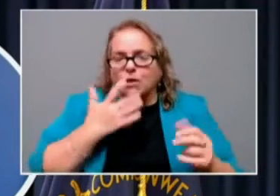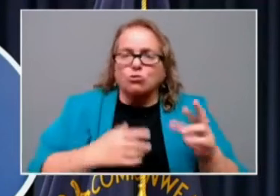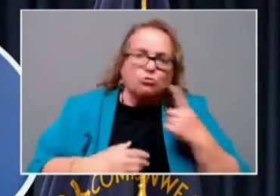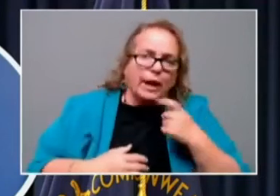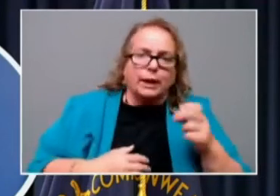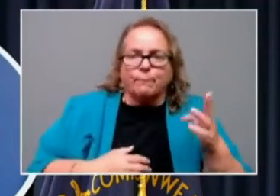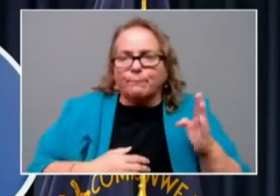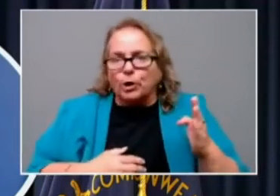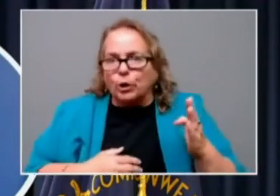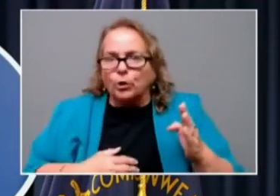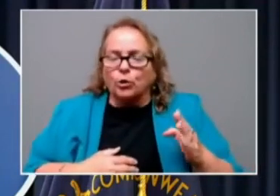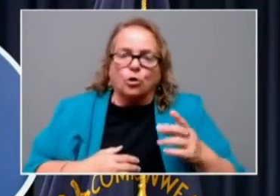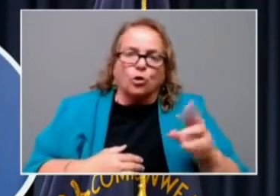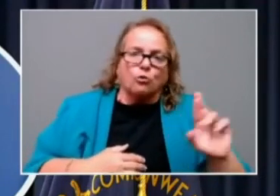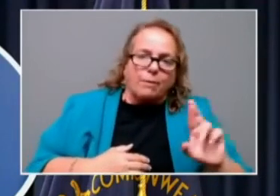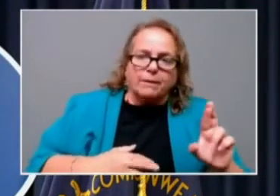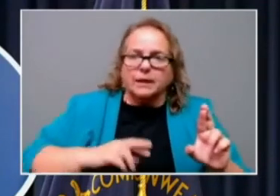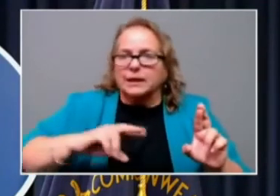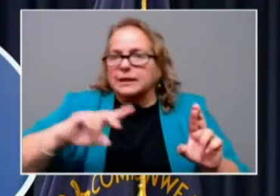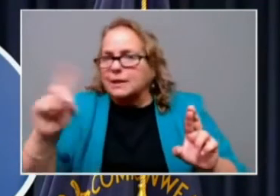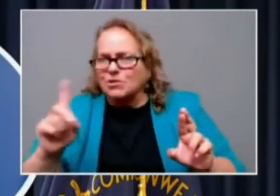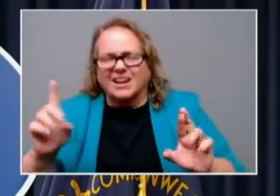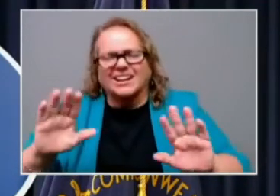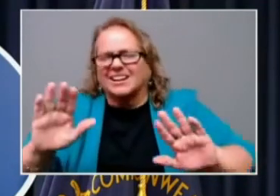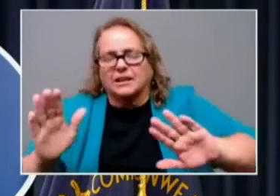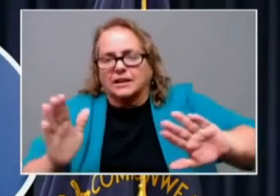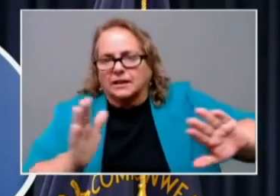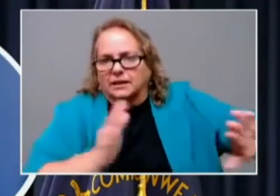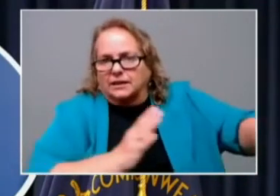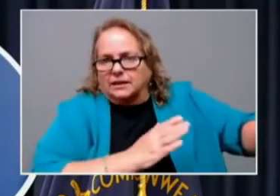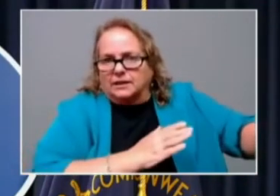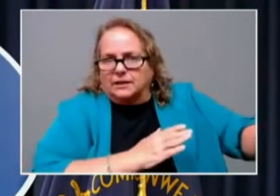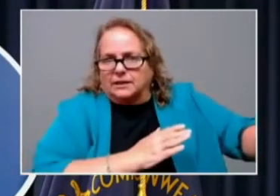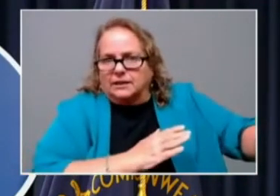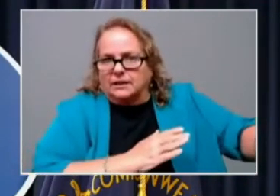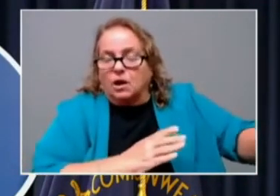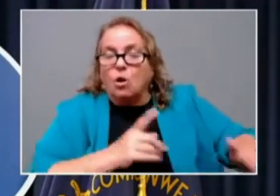How about we look at it and see if we think it will get more um us out of